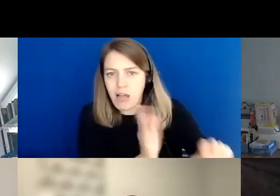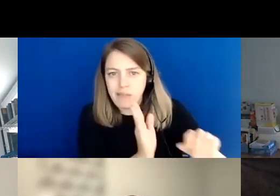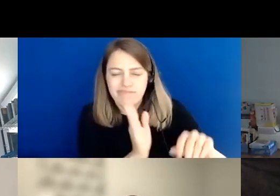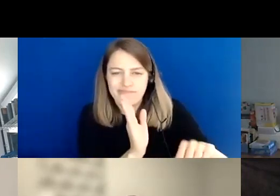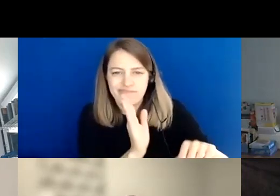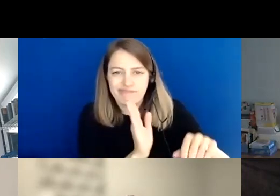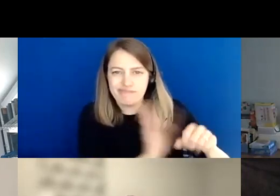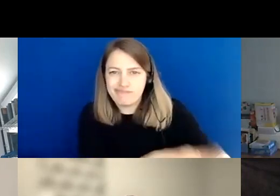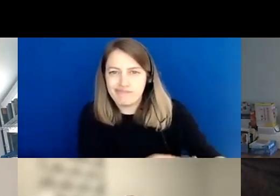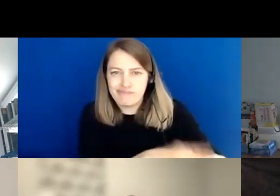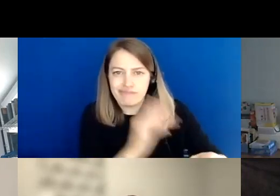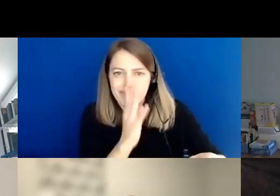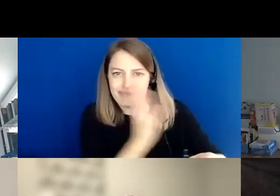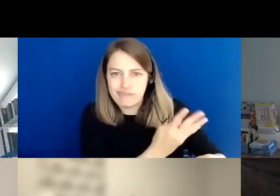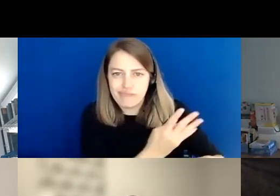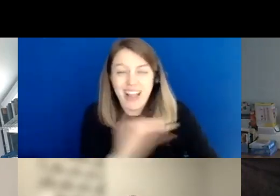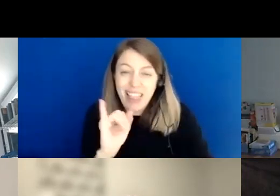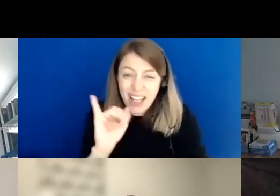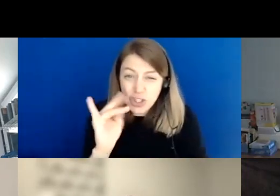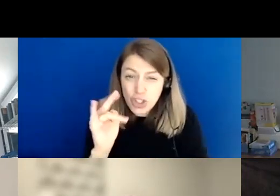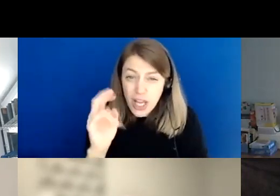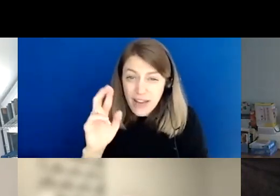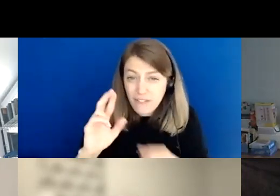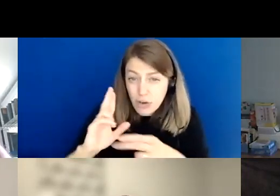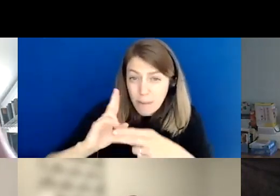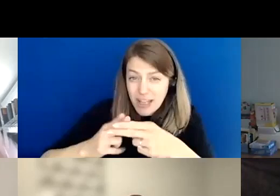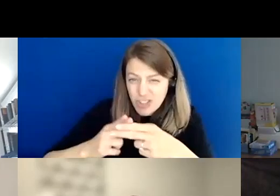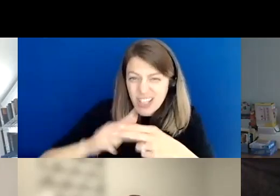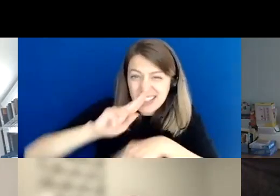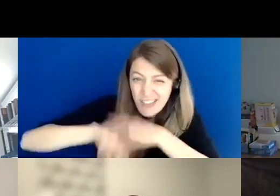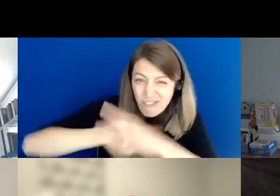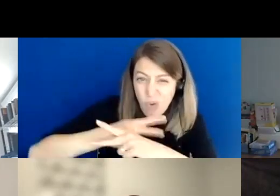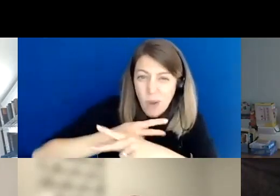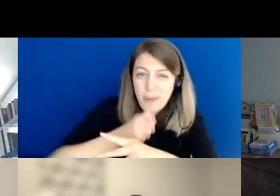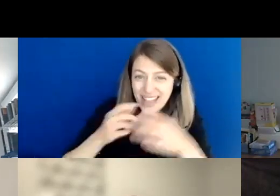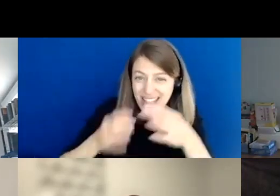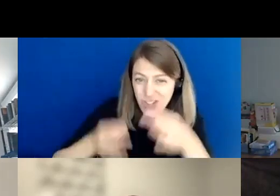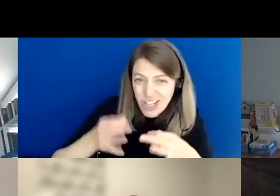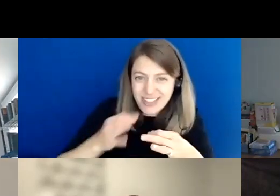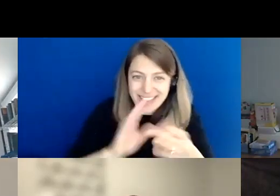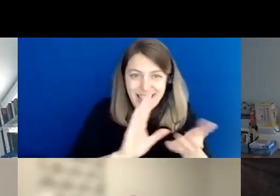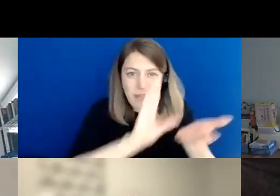it's this form of injustice that silences people who are already marginalized.